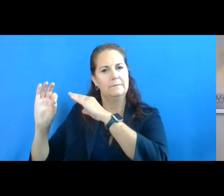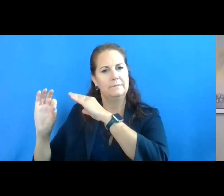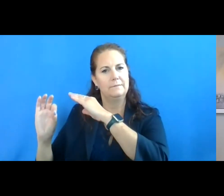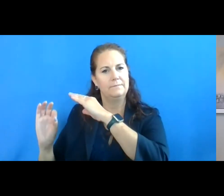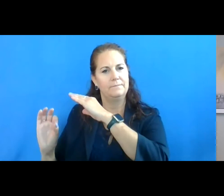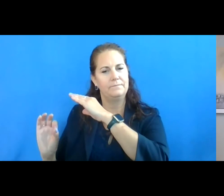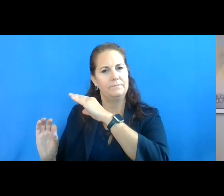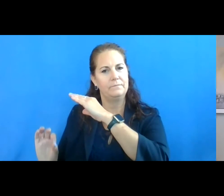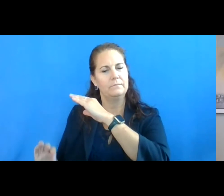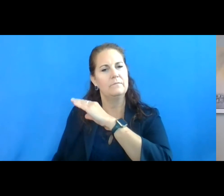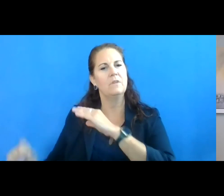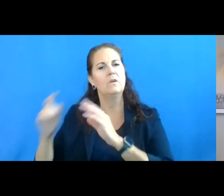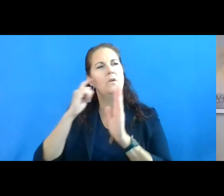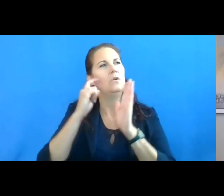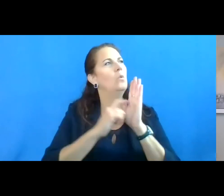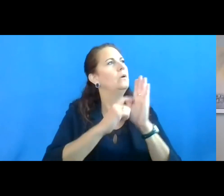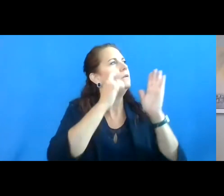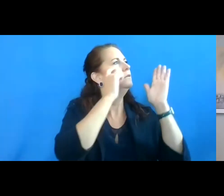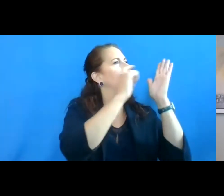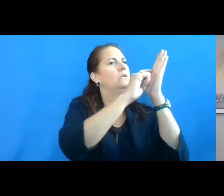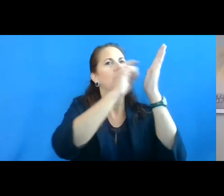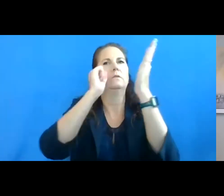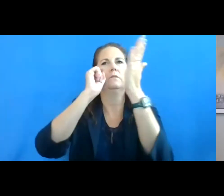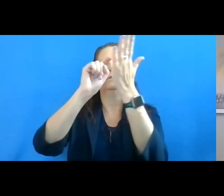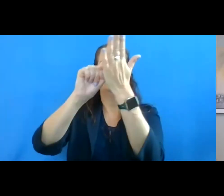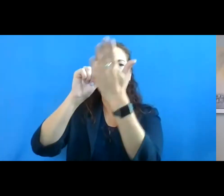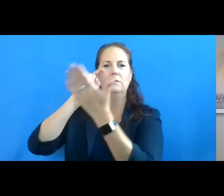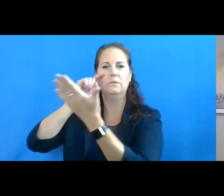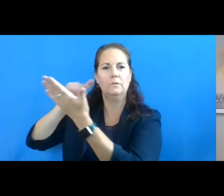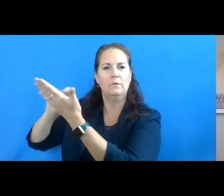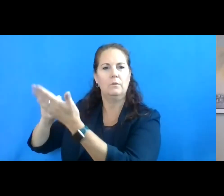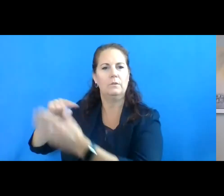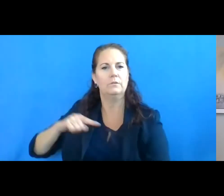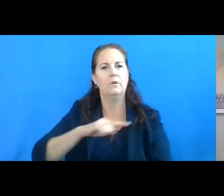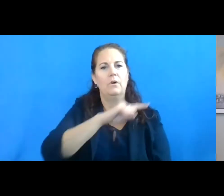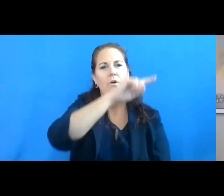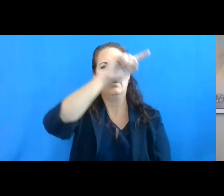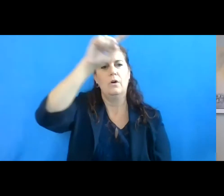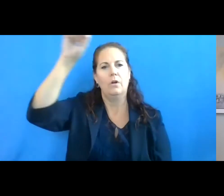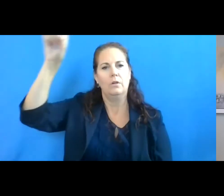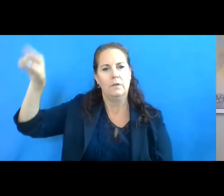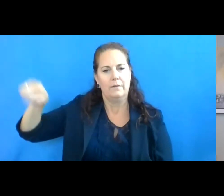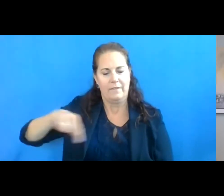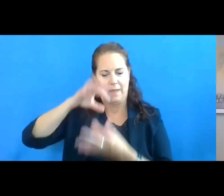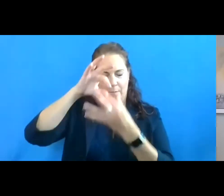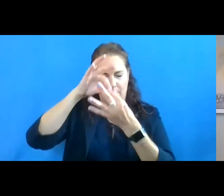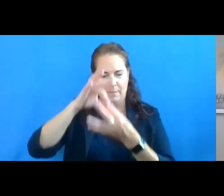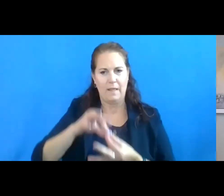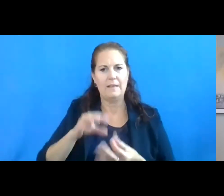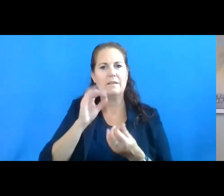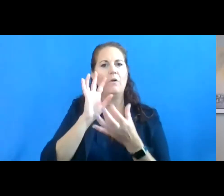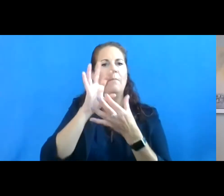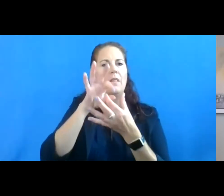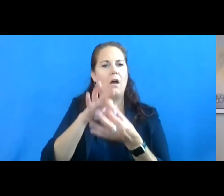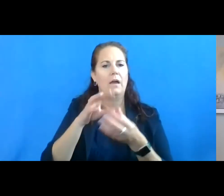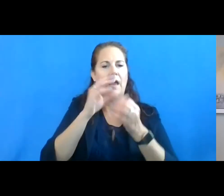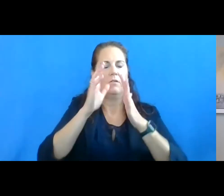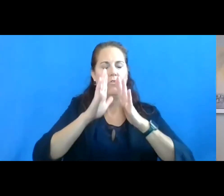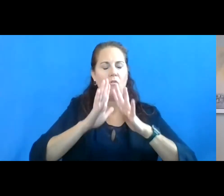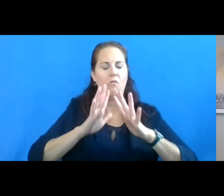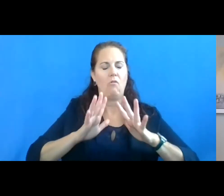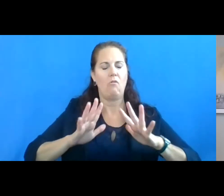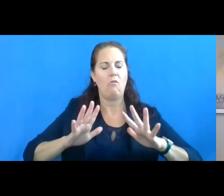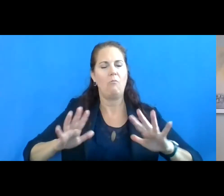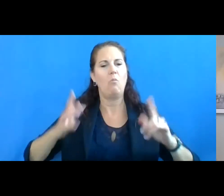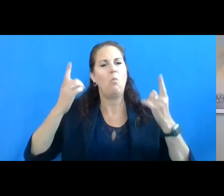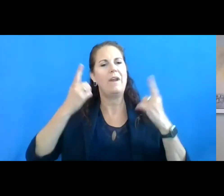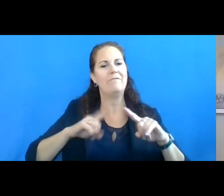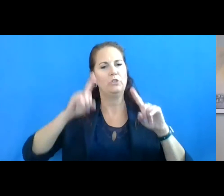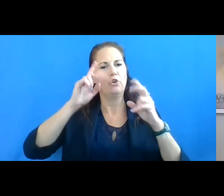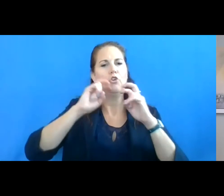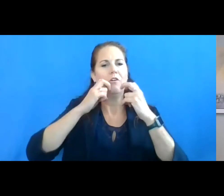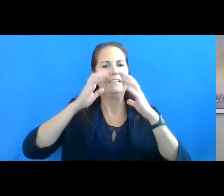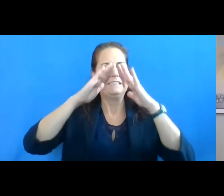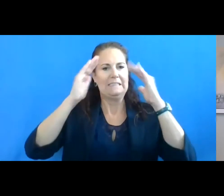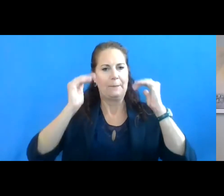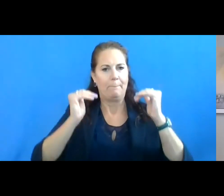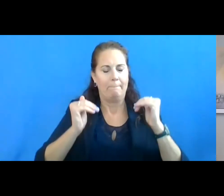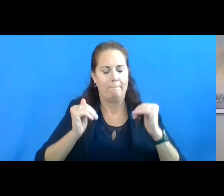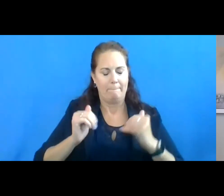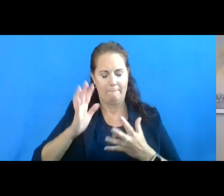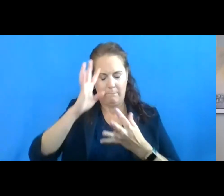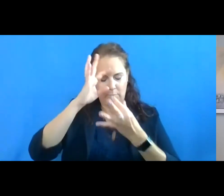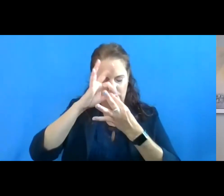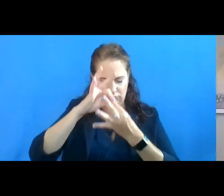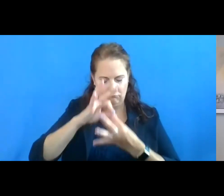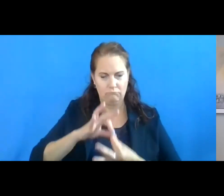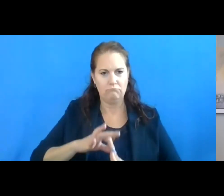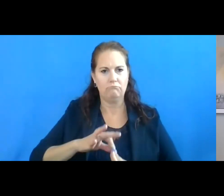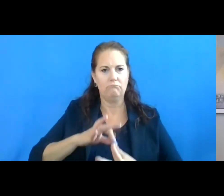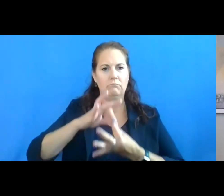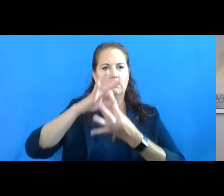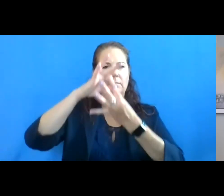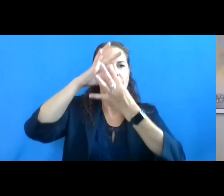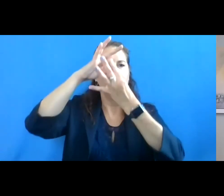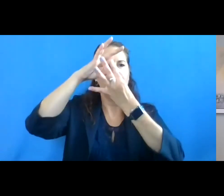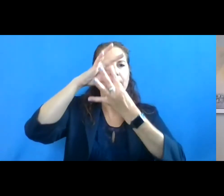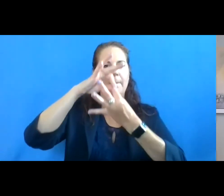Just noticing as you're in that place in belonging and calm what happens to your nervous system